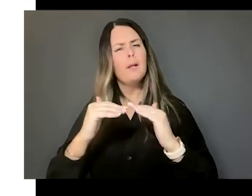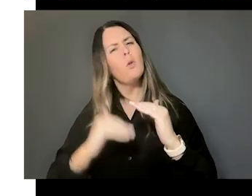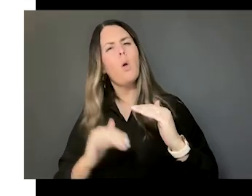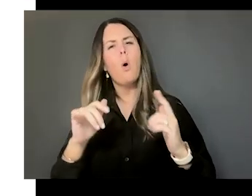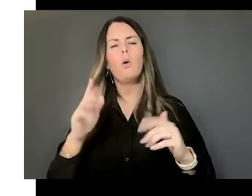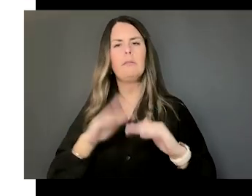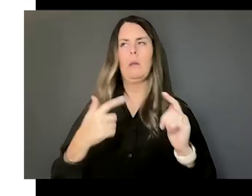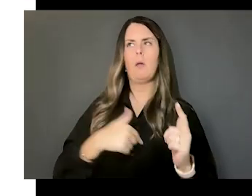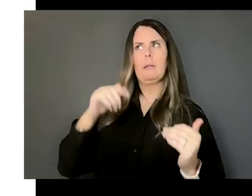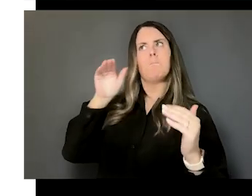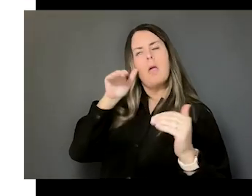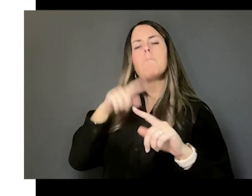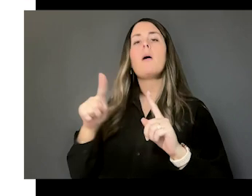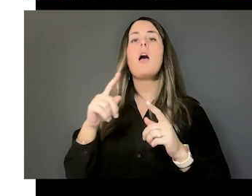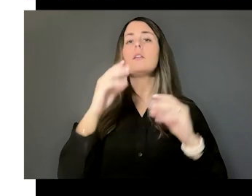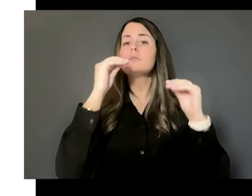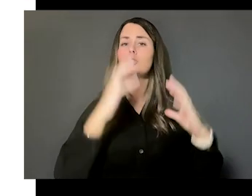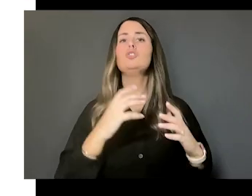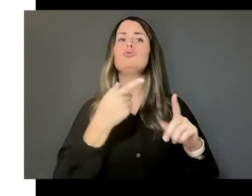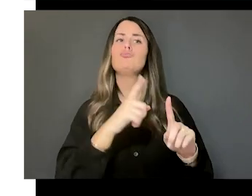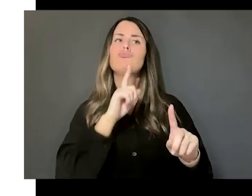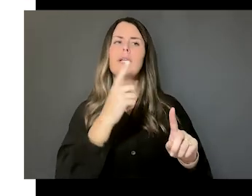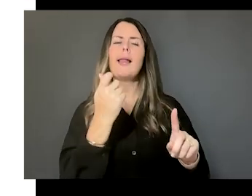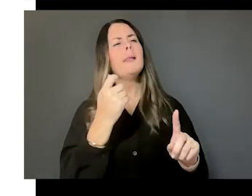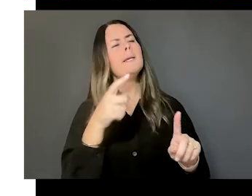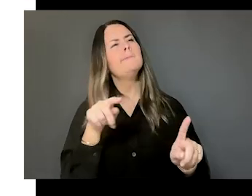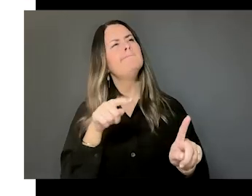So teachers were actually a little caught off guard by that and were wondering,